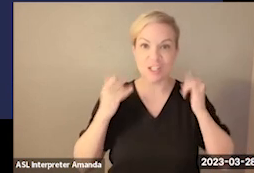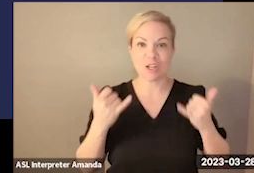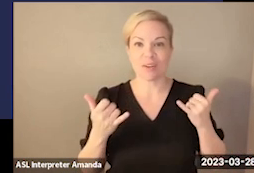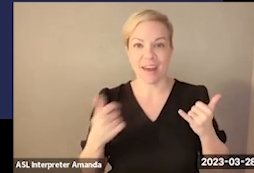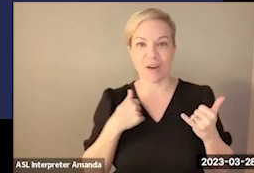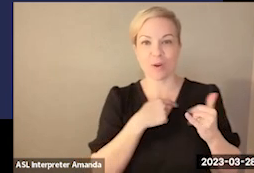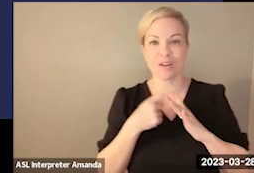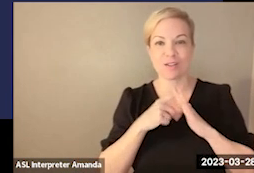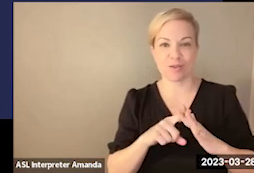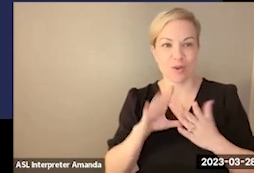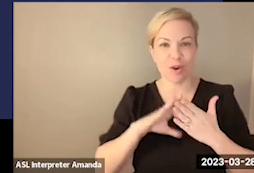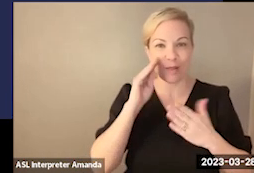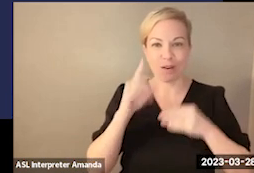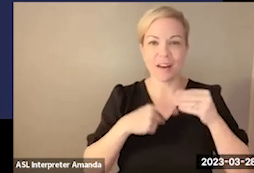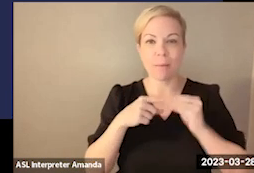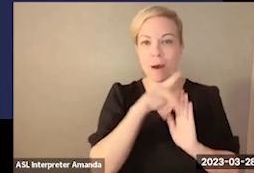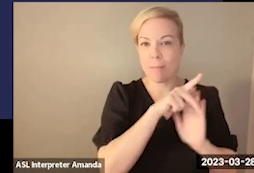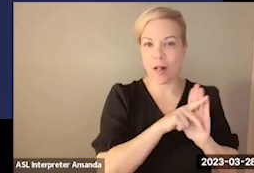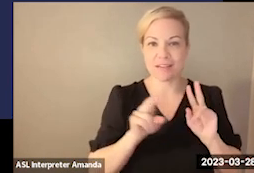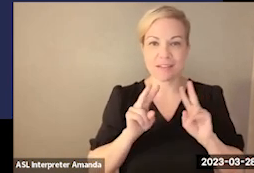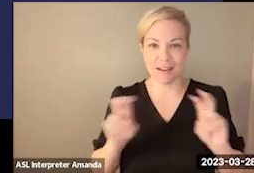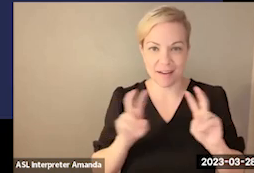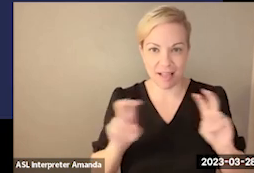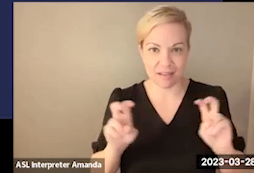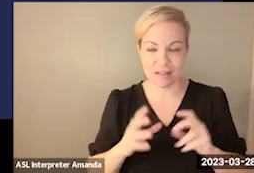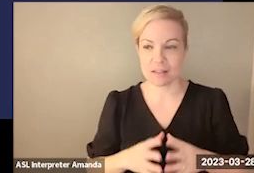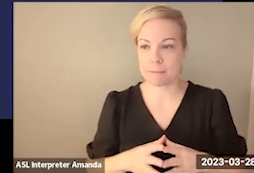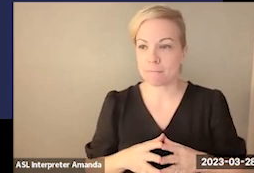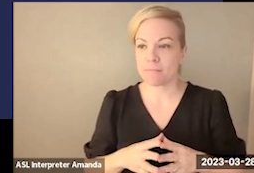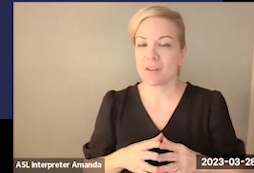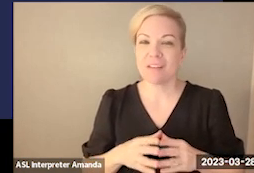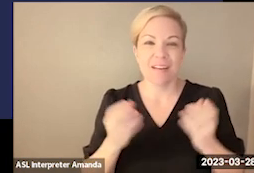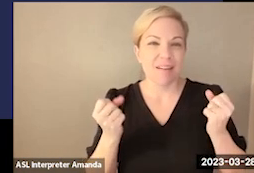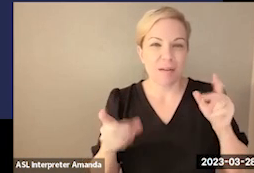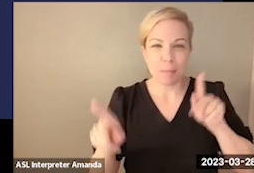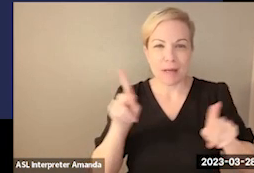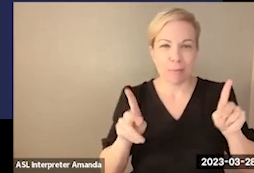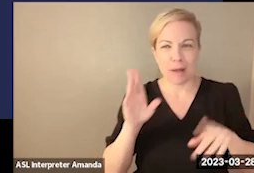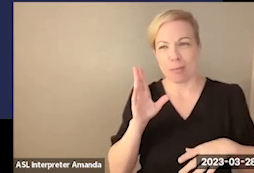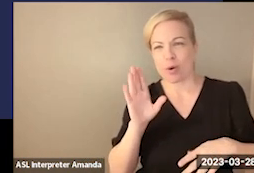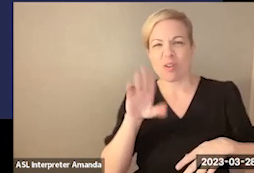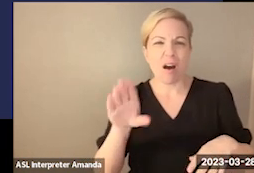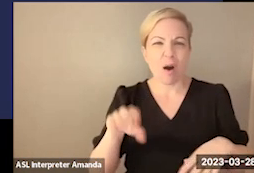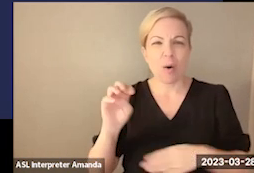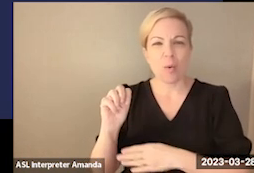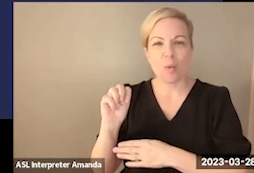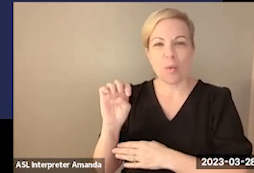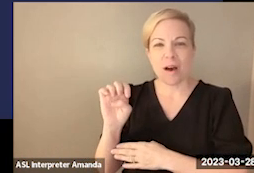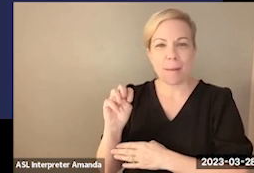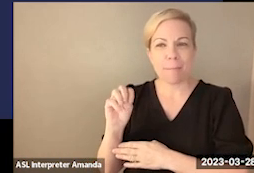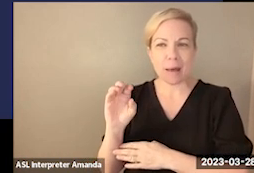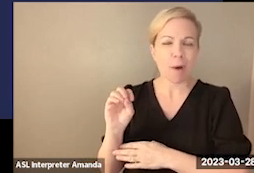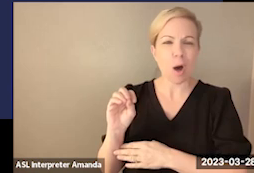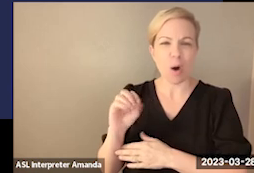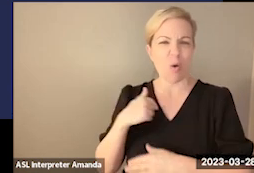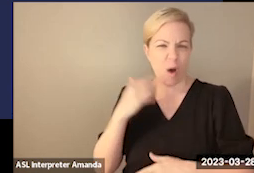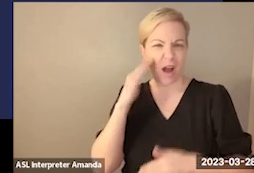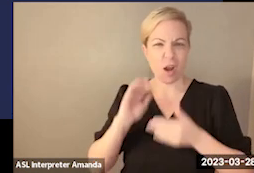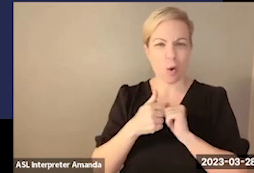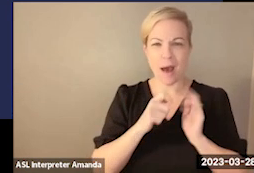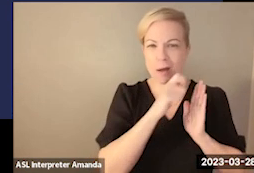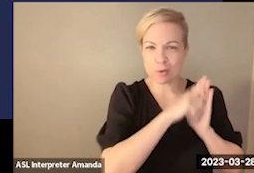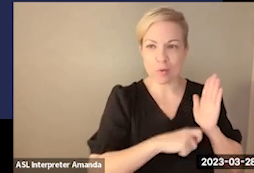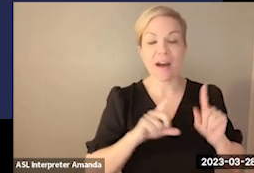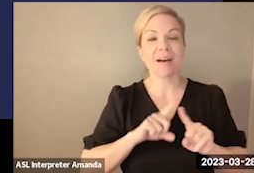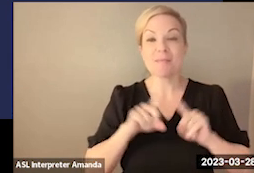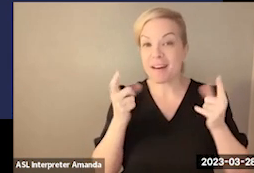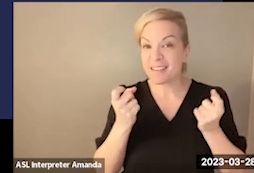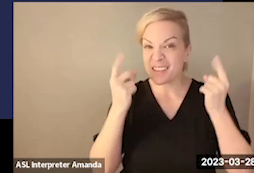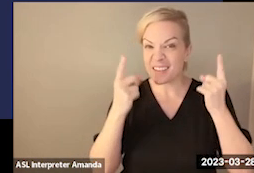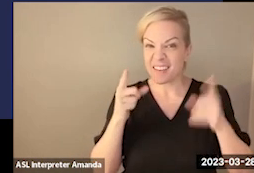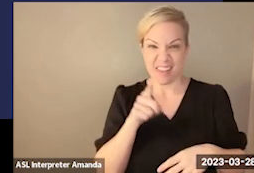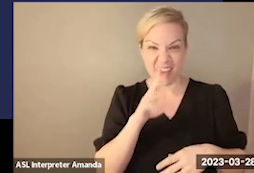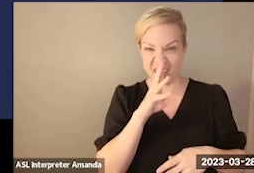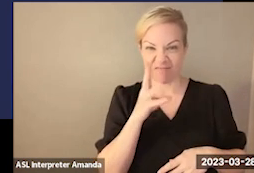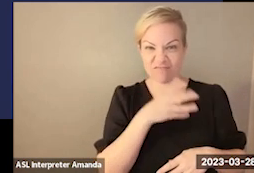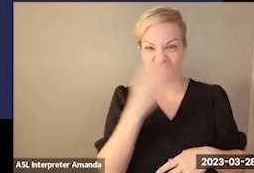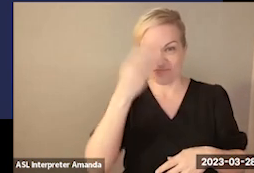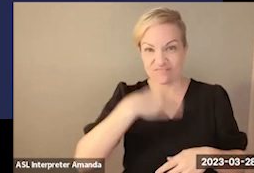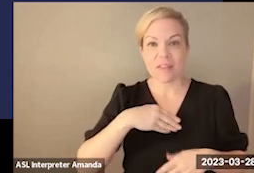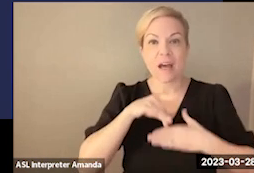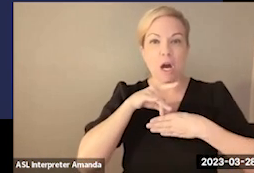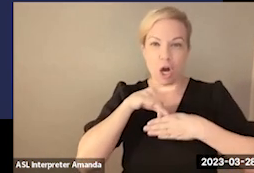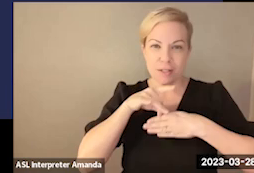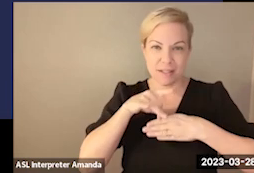Debbie Stine, Science & Technology Policy Academy: yeah, one of the aspects that I find is that a lot of people say, okay, this is how to write a memo, or whatever it might be, but they don't really focus on the content of that memo, just kind of on the form of that that memo.